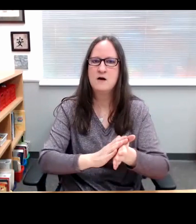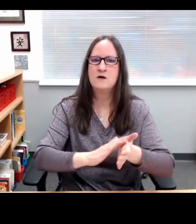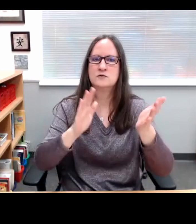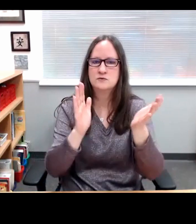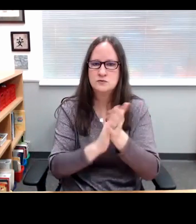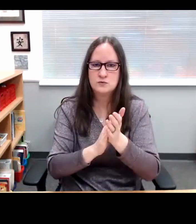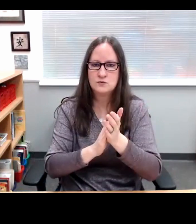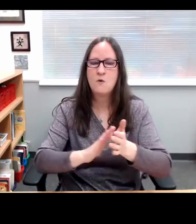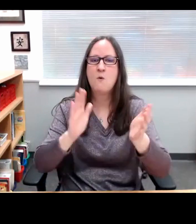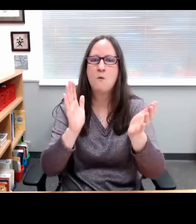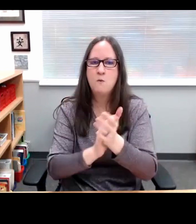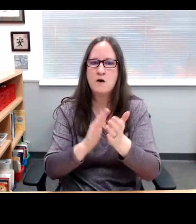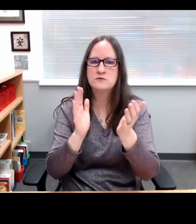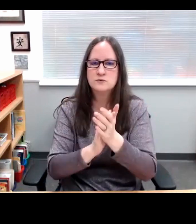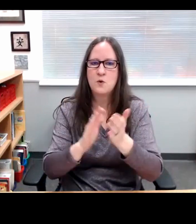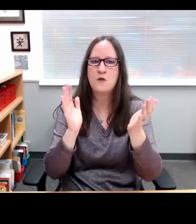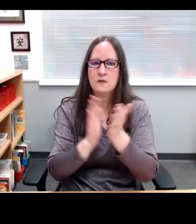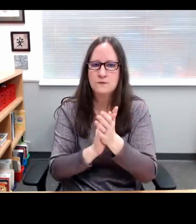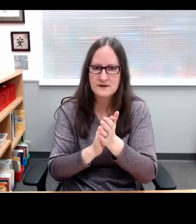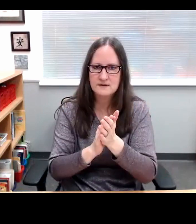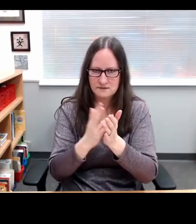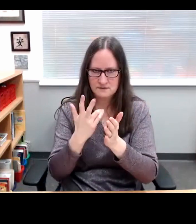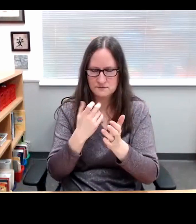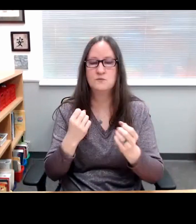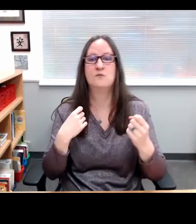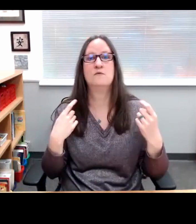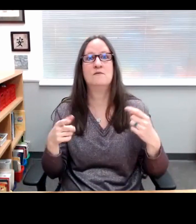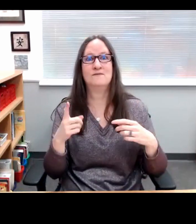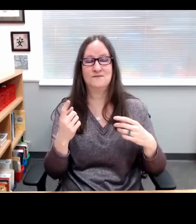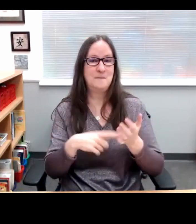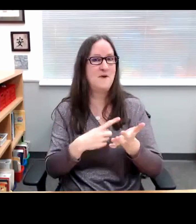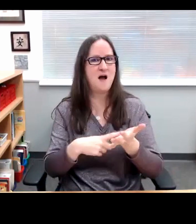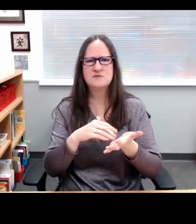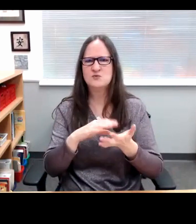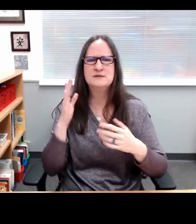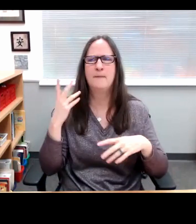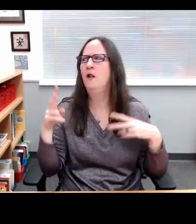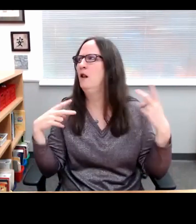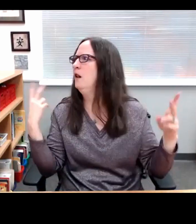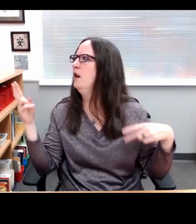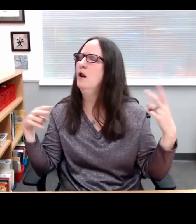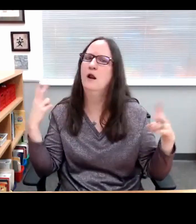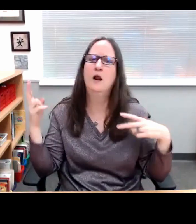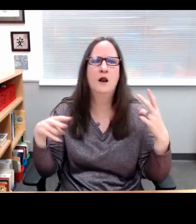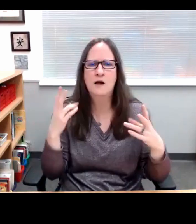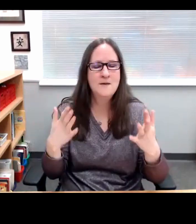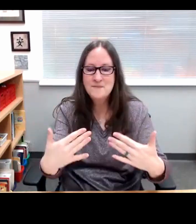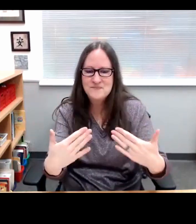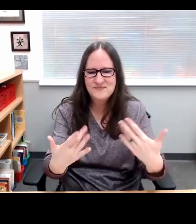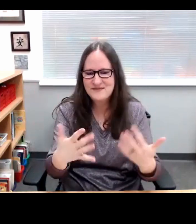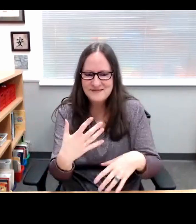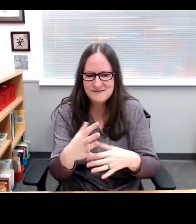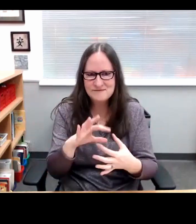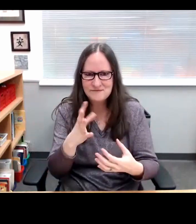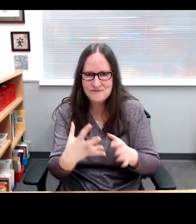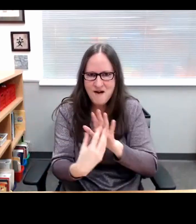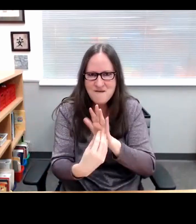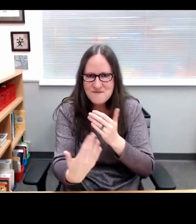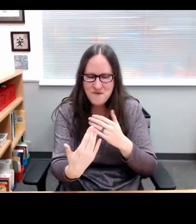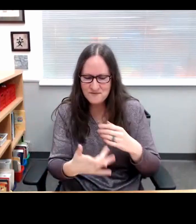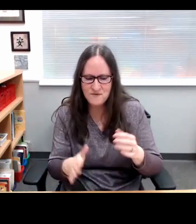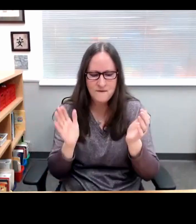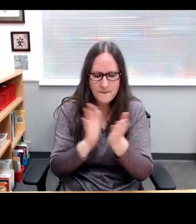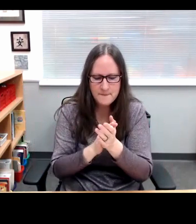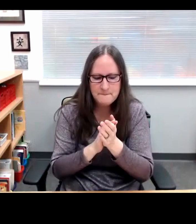1, 2. 1, 2, 3. And sometimes students, they're looking every which way and we're trying to get